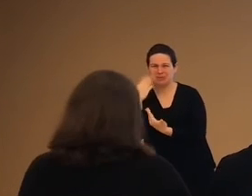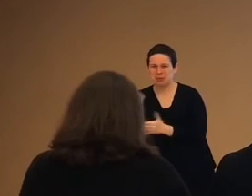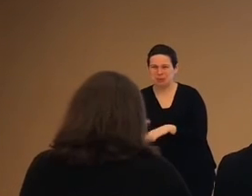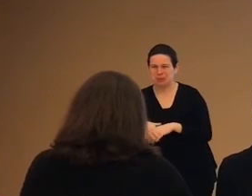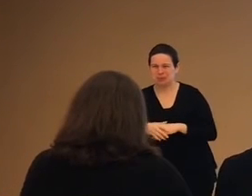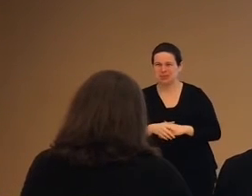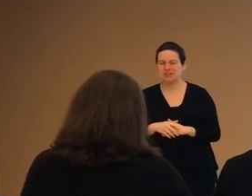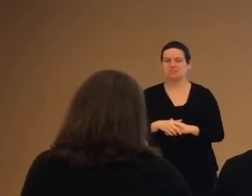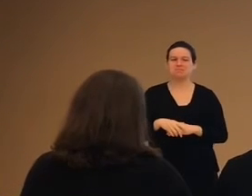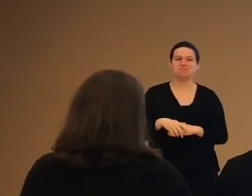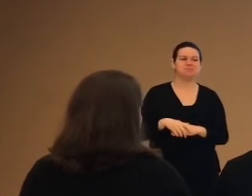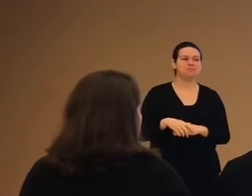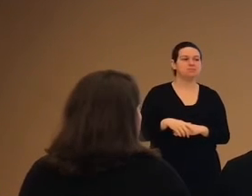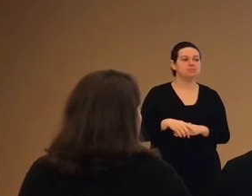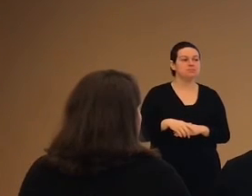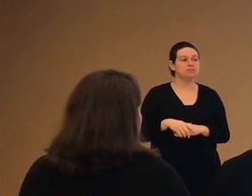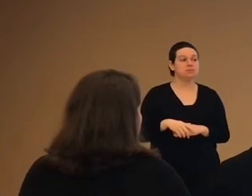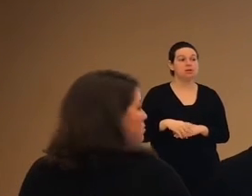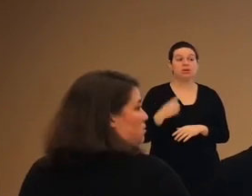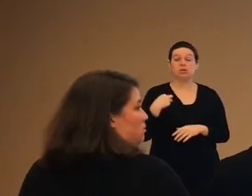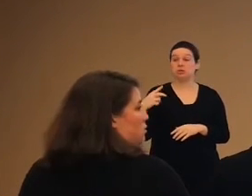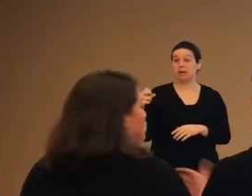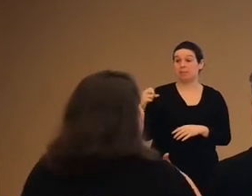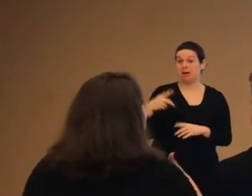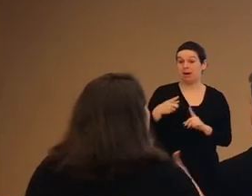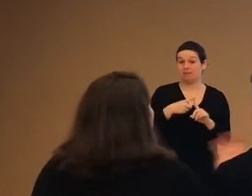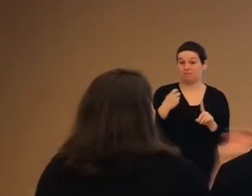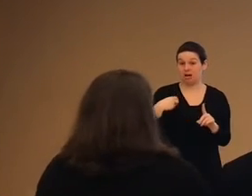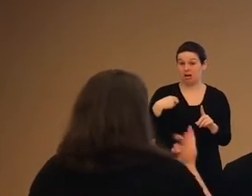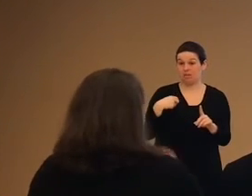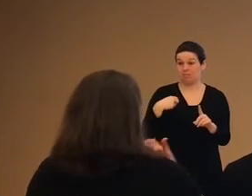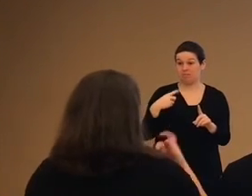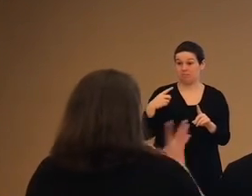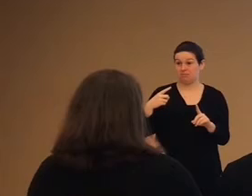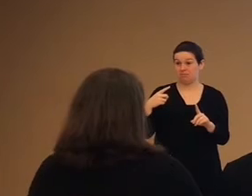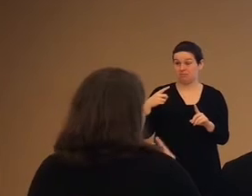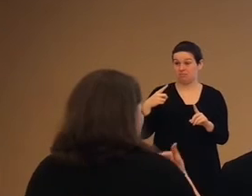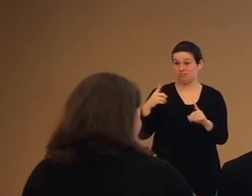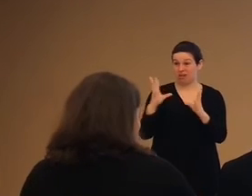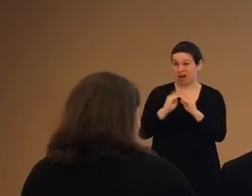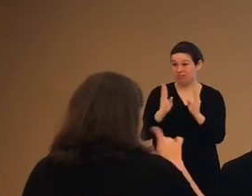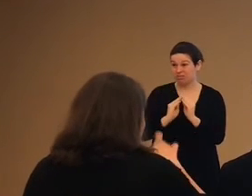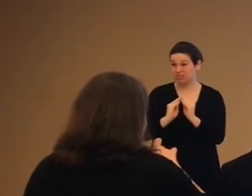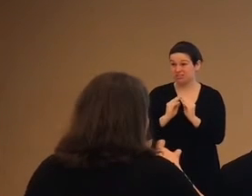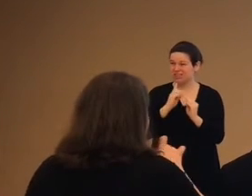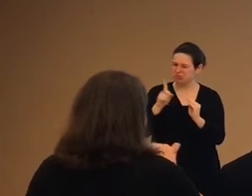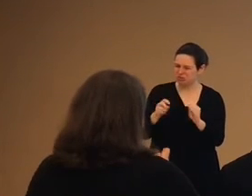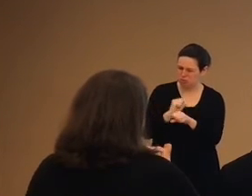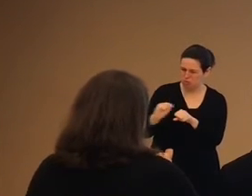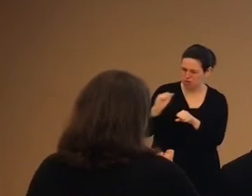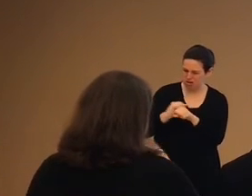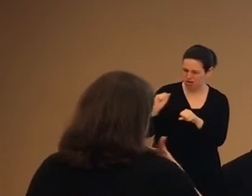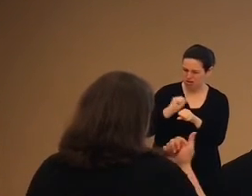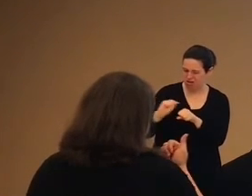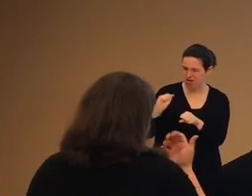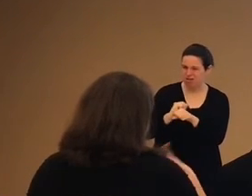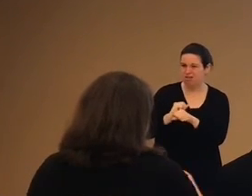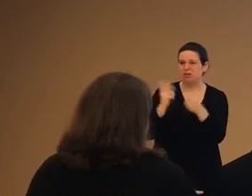So I came back from the conference and I said we need to work on this Can we we already have the quarterly tours?